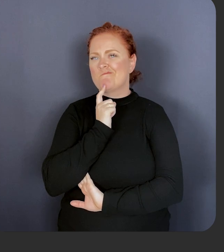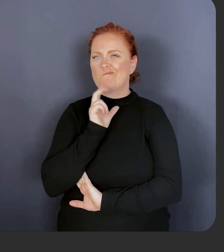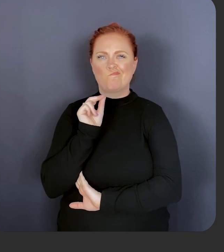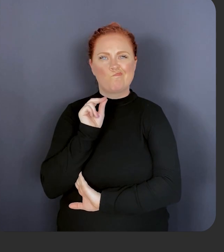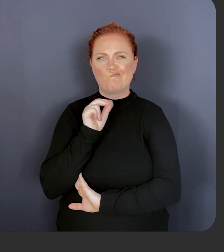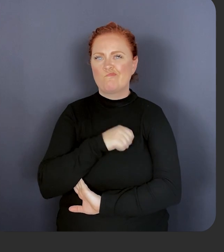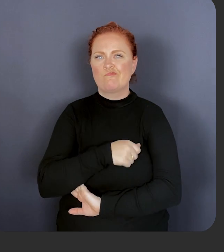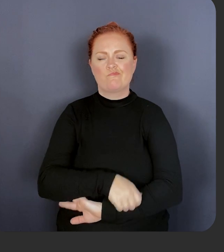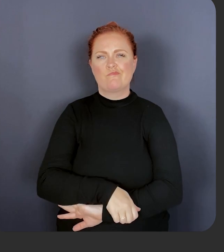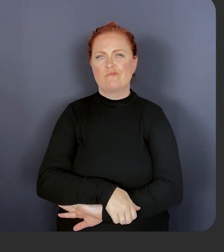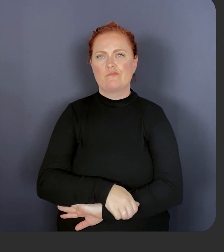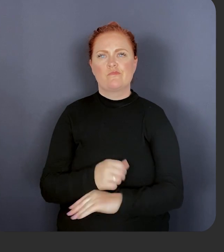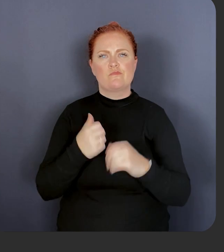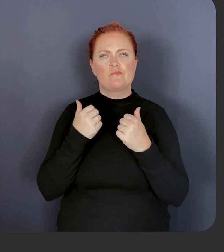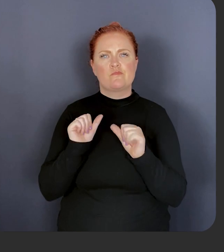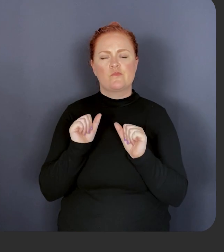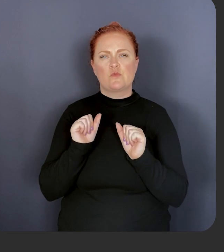Nope. Try use no tilde.